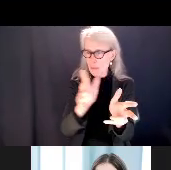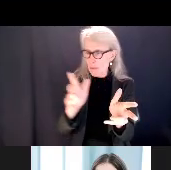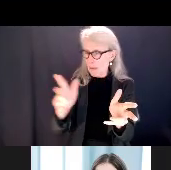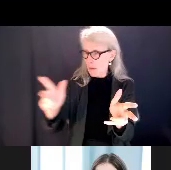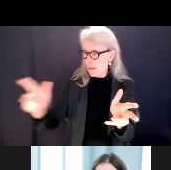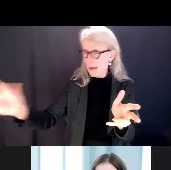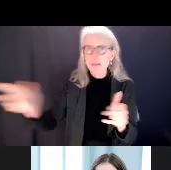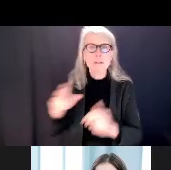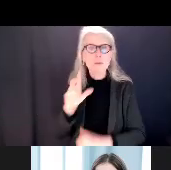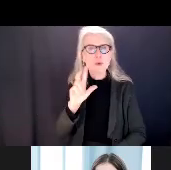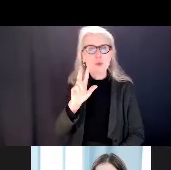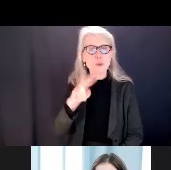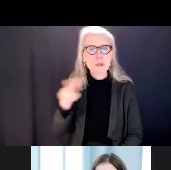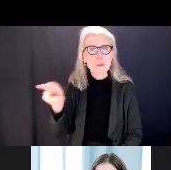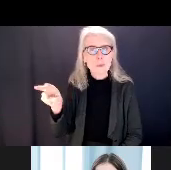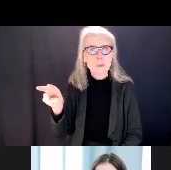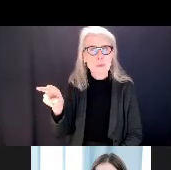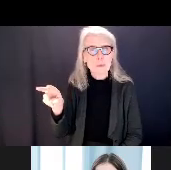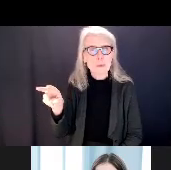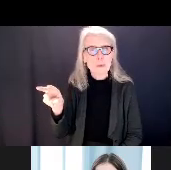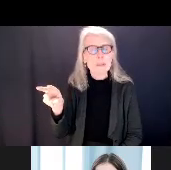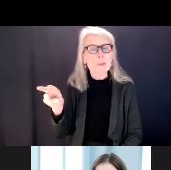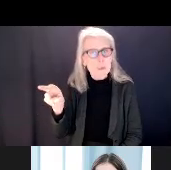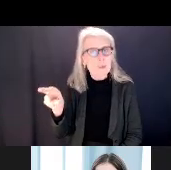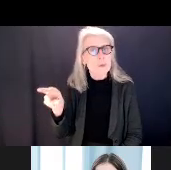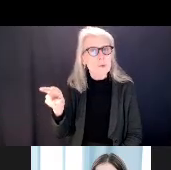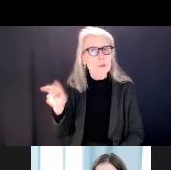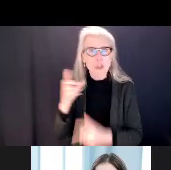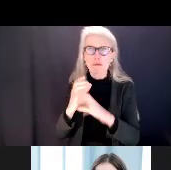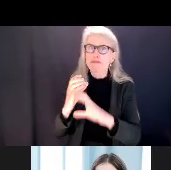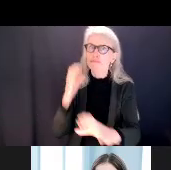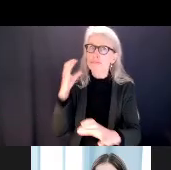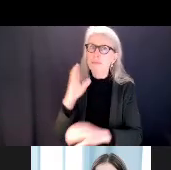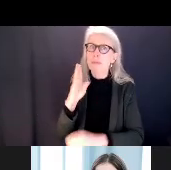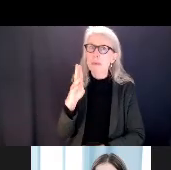to see all these numbers, but when you think of 22 large school buses of kids waiting for care, and